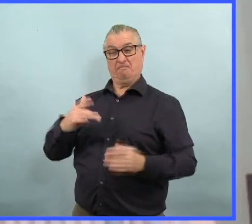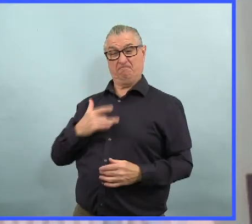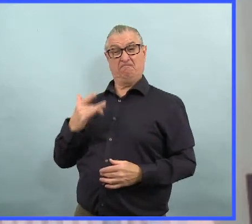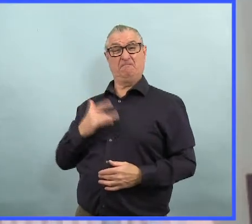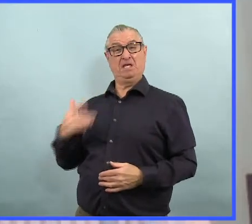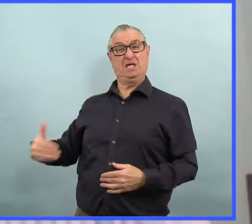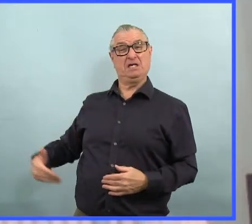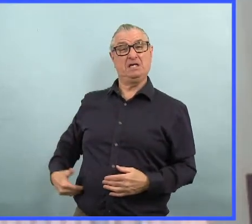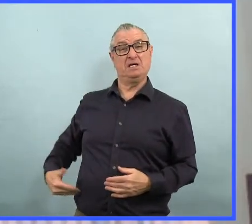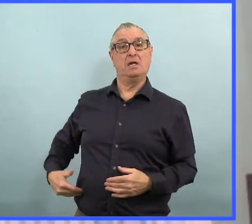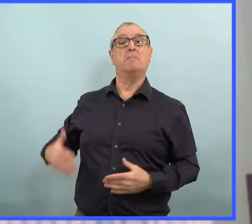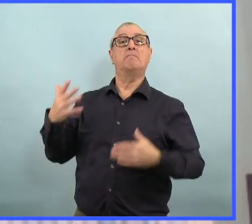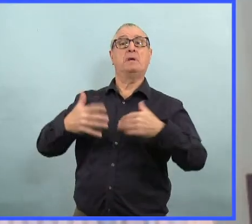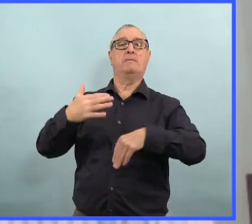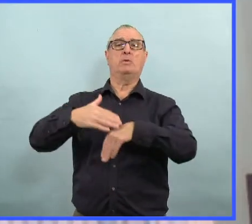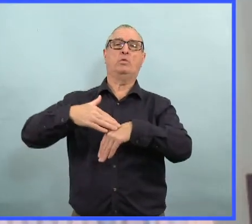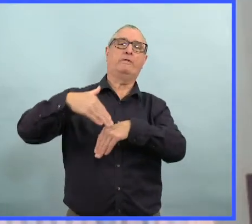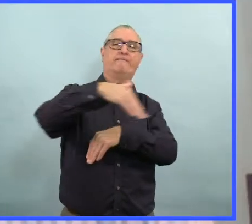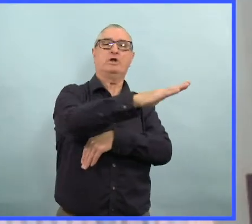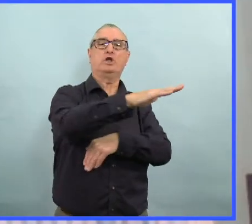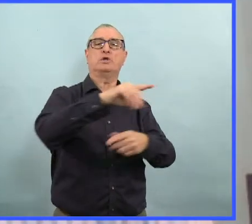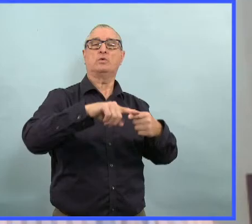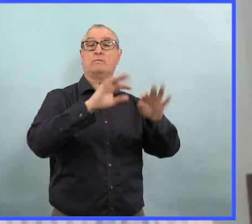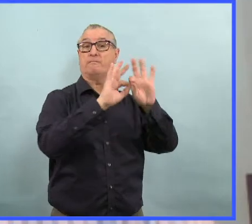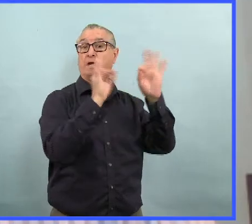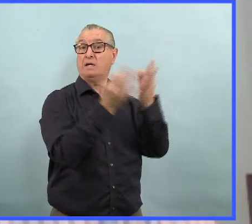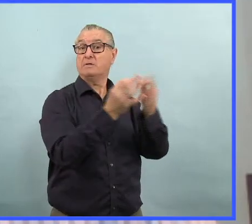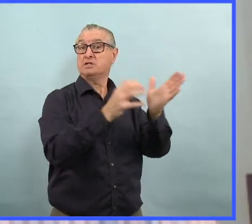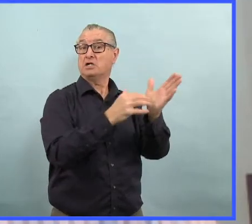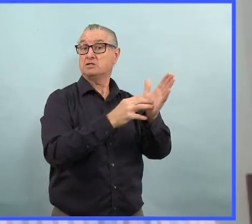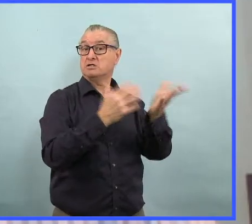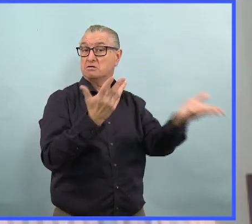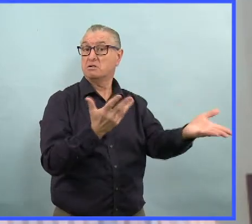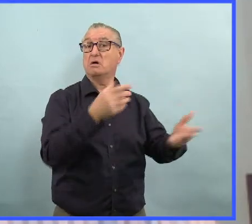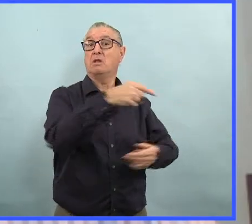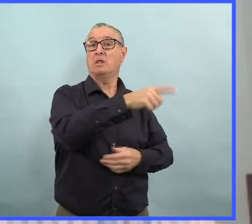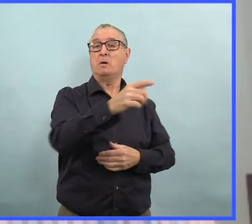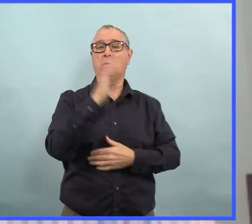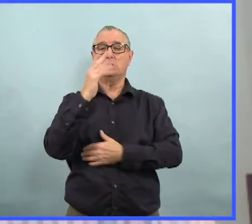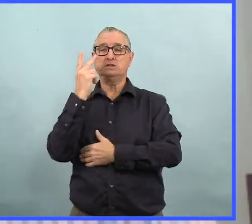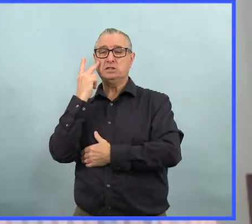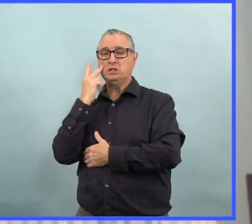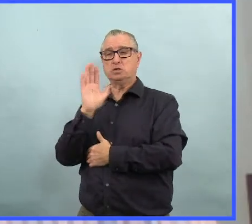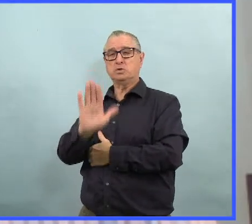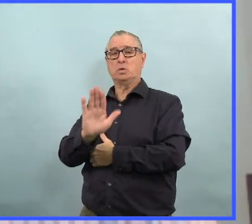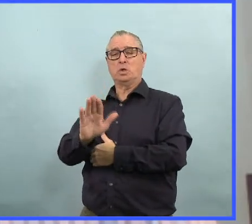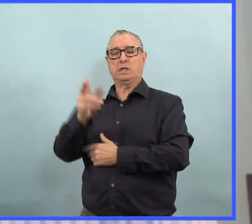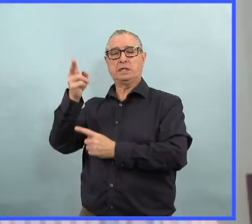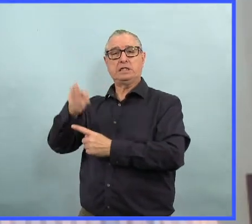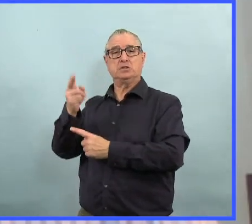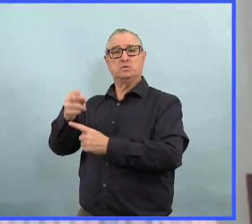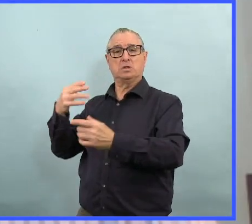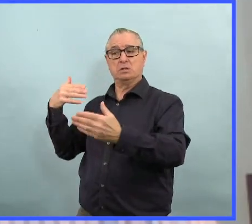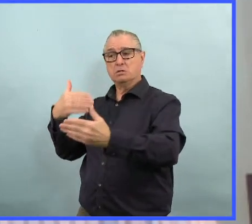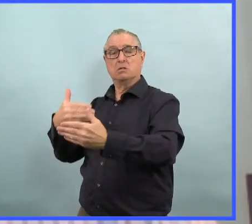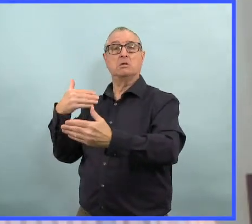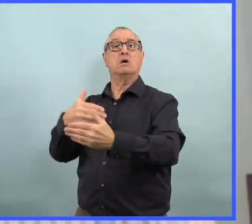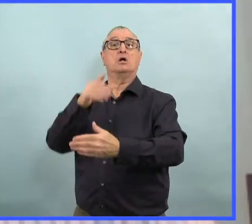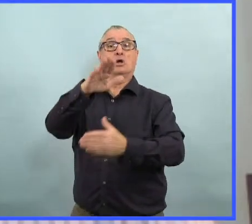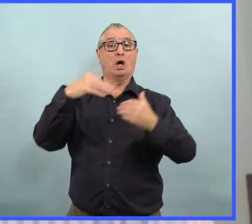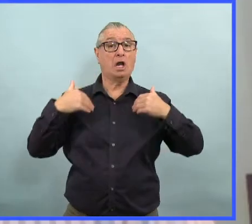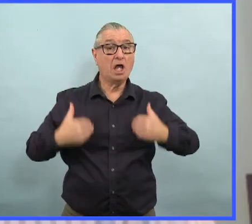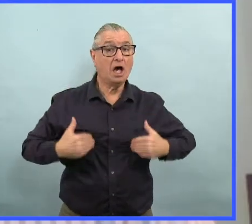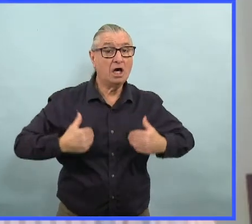started to determine if treatment is appropriate for them treatment information options eligibility